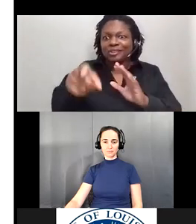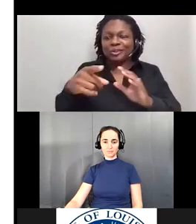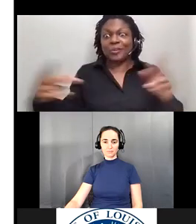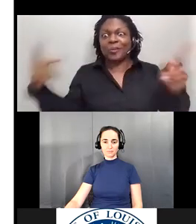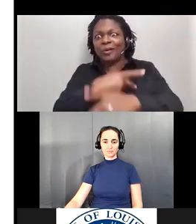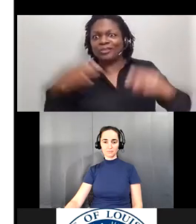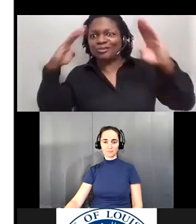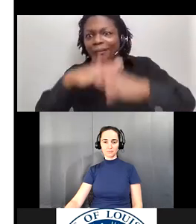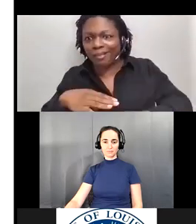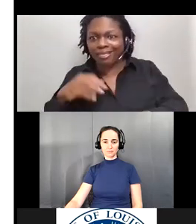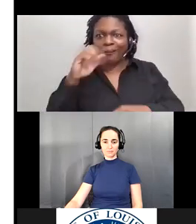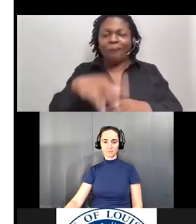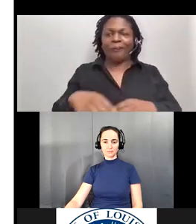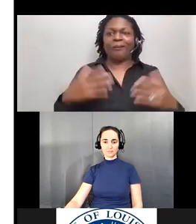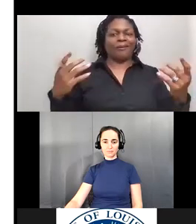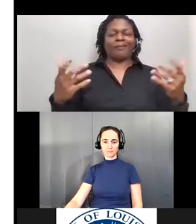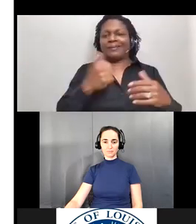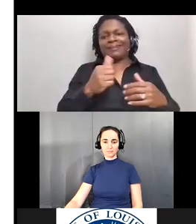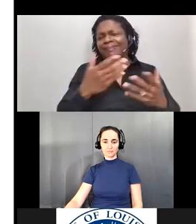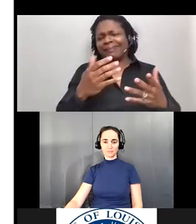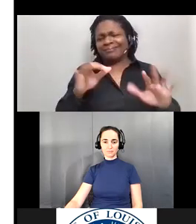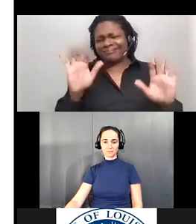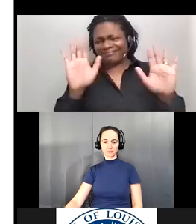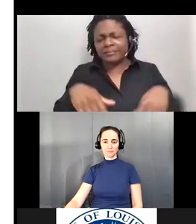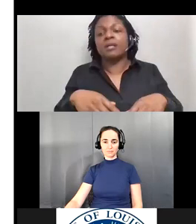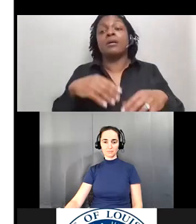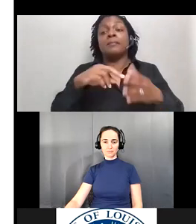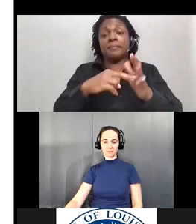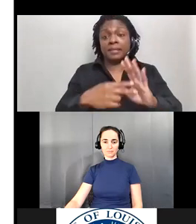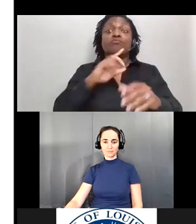or or anything like that, it is something that is really when I was in law enforcement